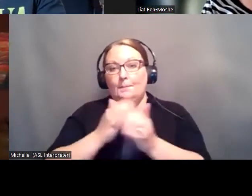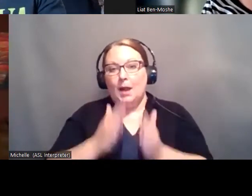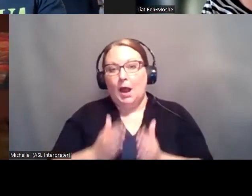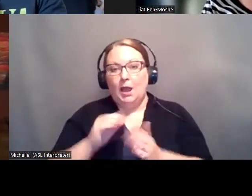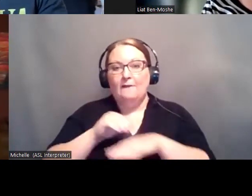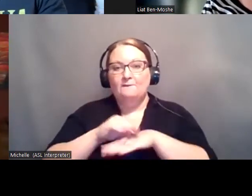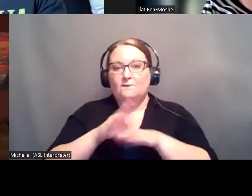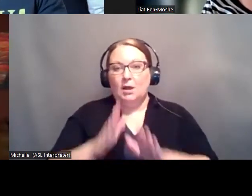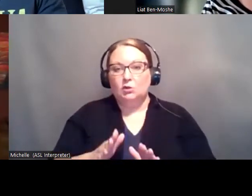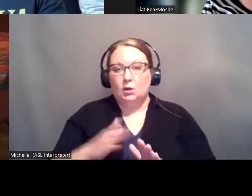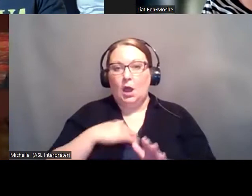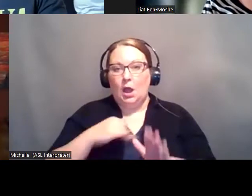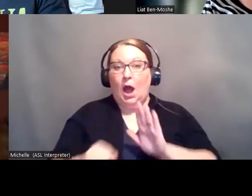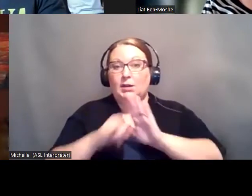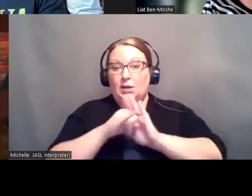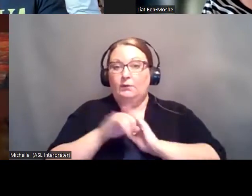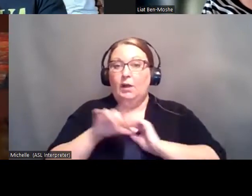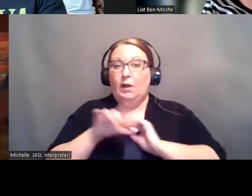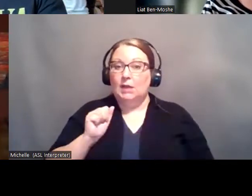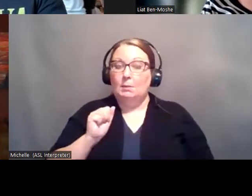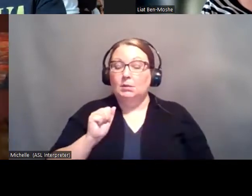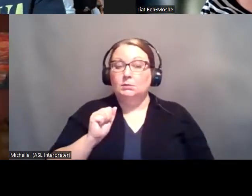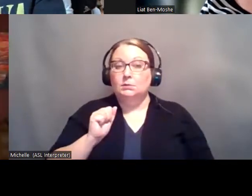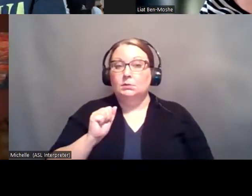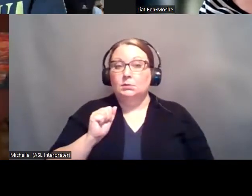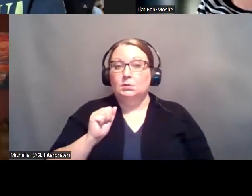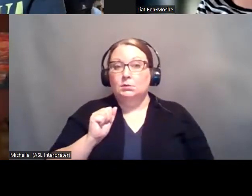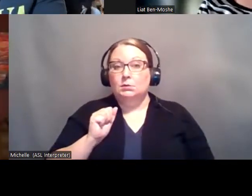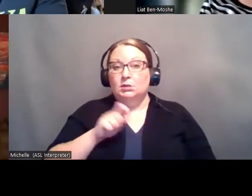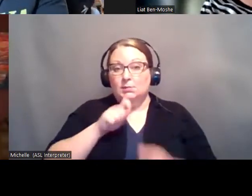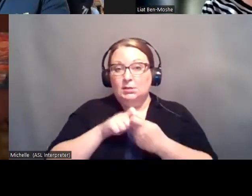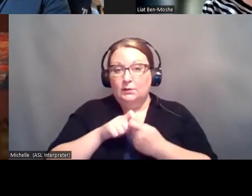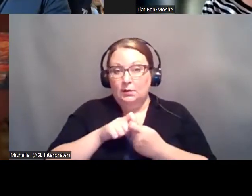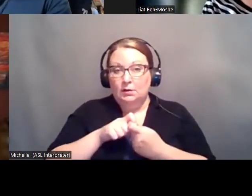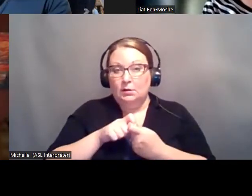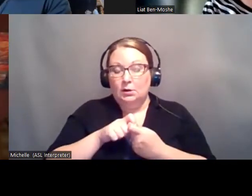I identify as disabled, specifically autistic and ADHD.